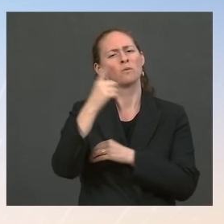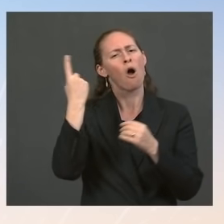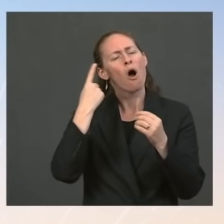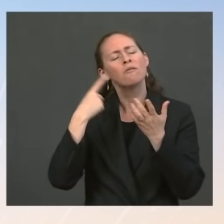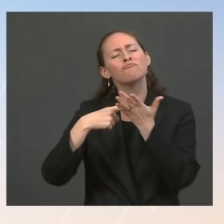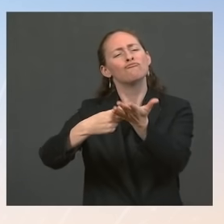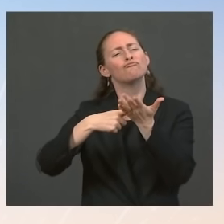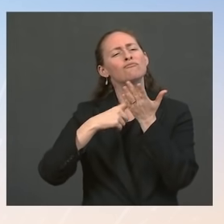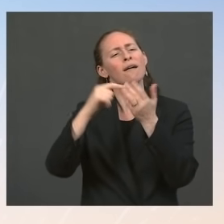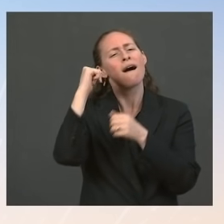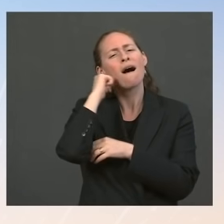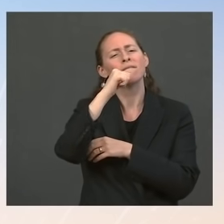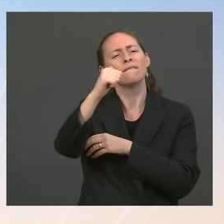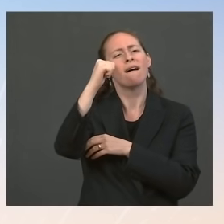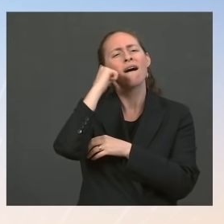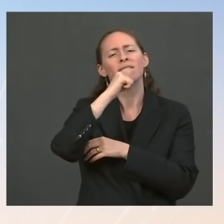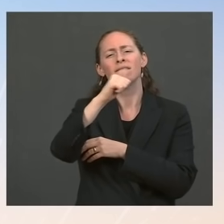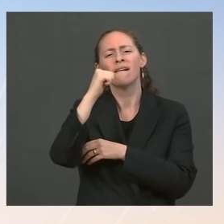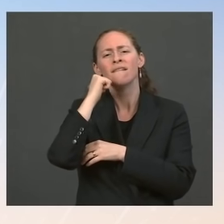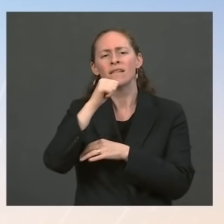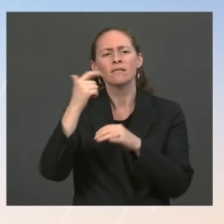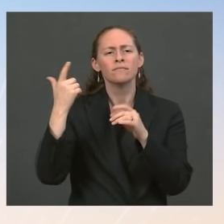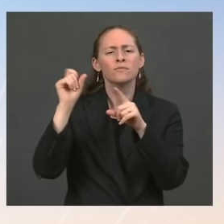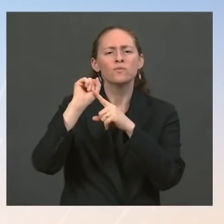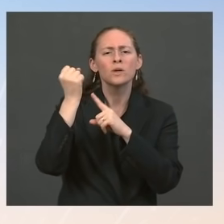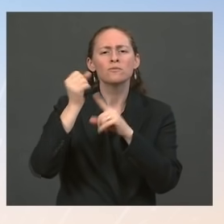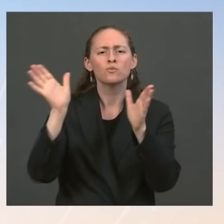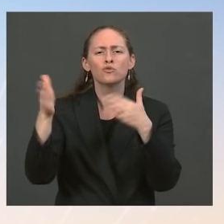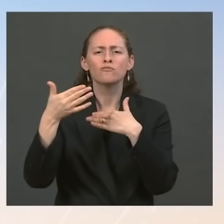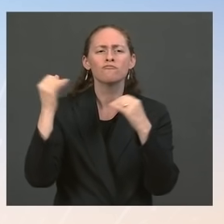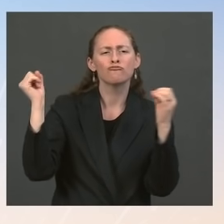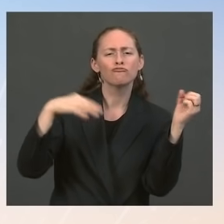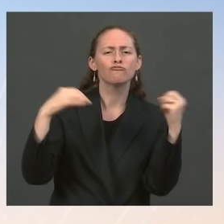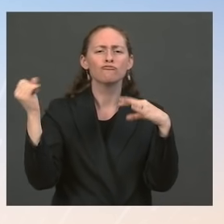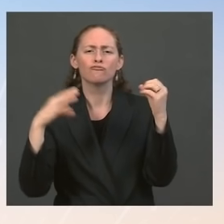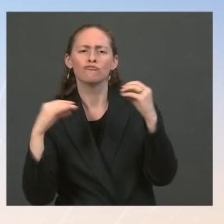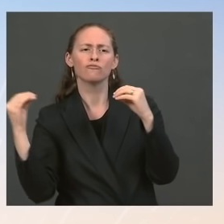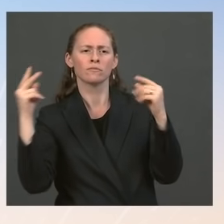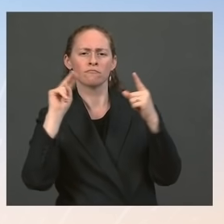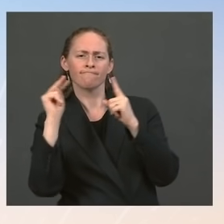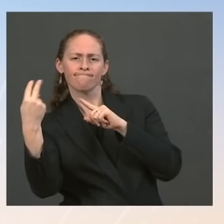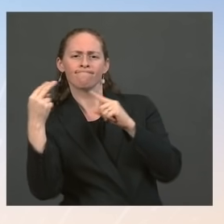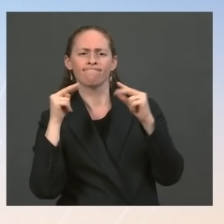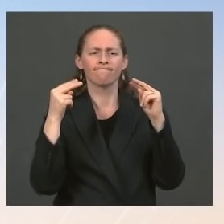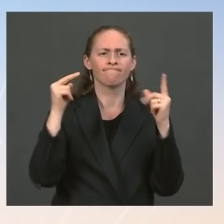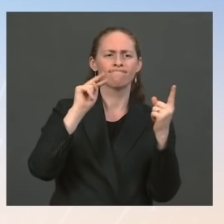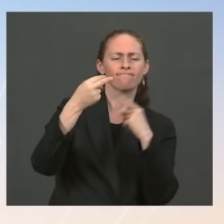where the President asked for advice, for viewpoints from the military, from his national security team